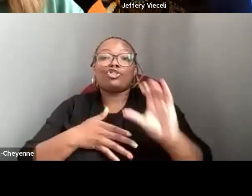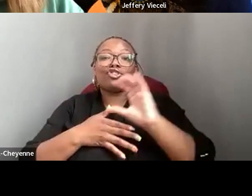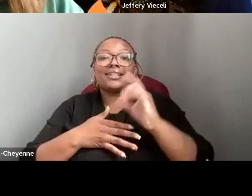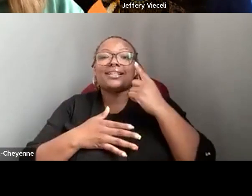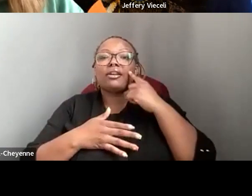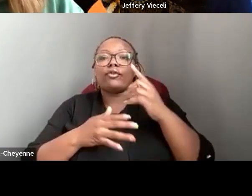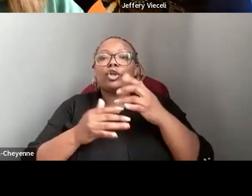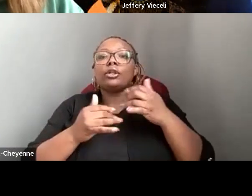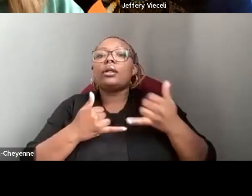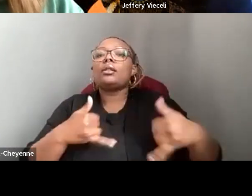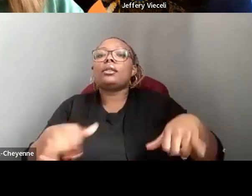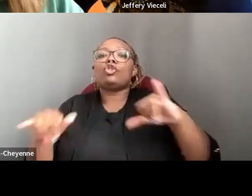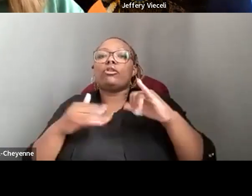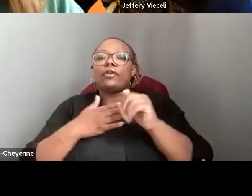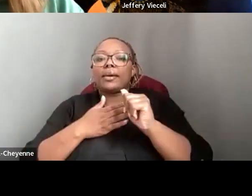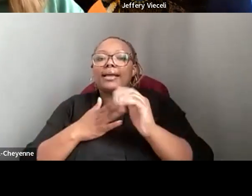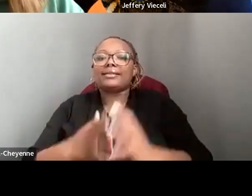Thank you. Elizabeth Dehar: Yes.